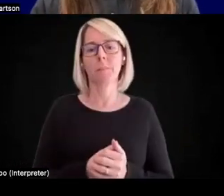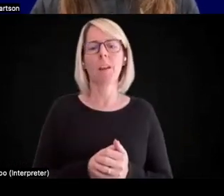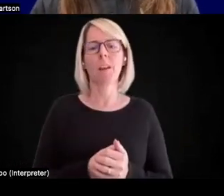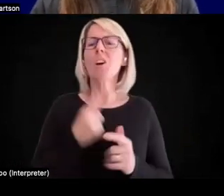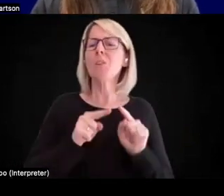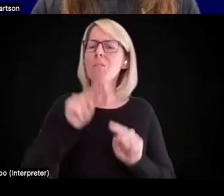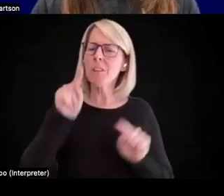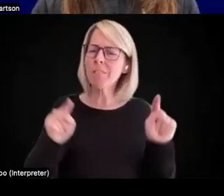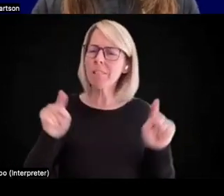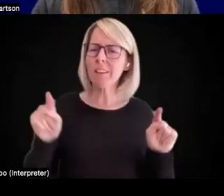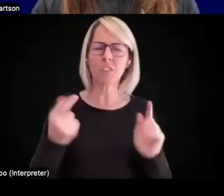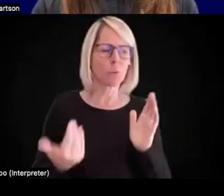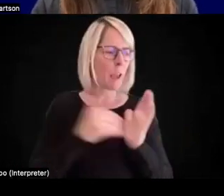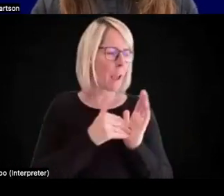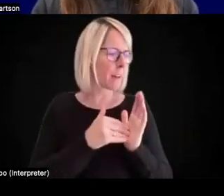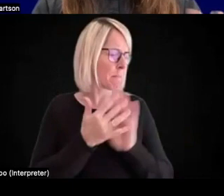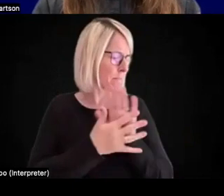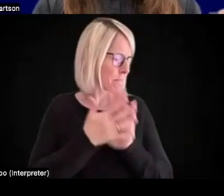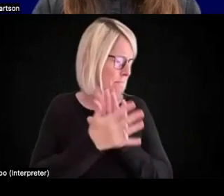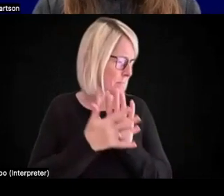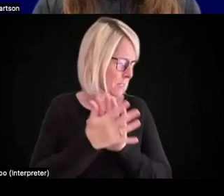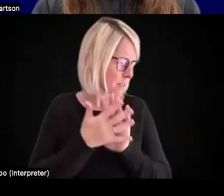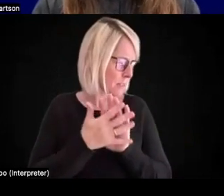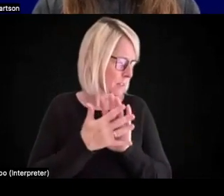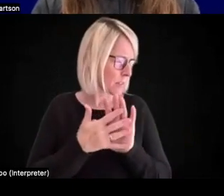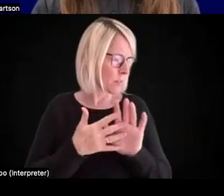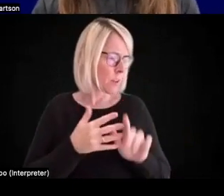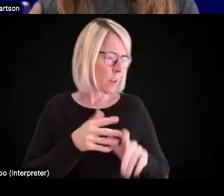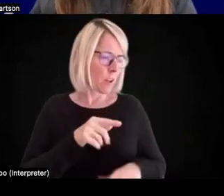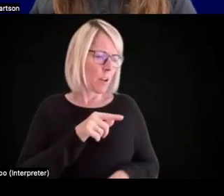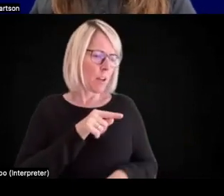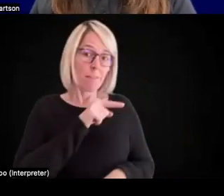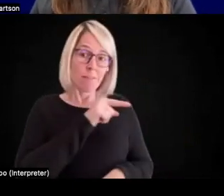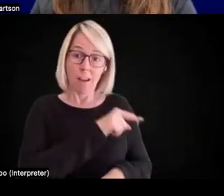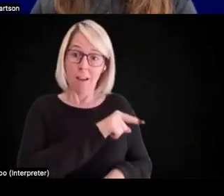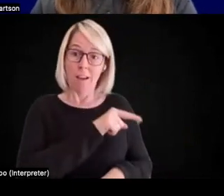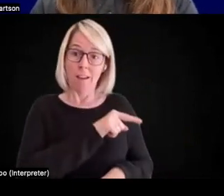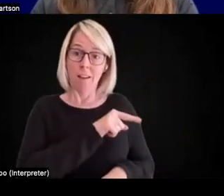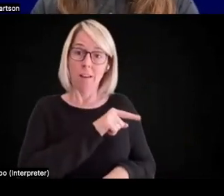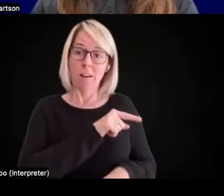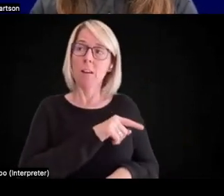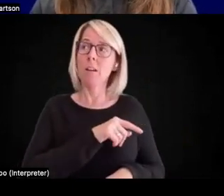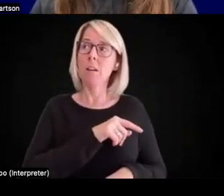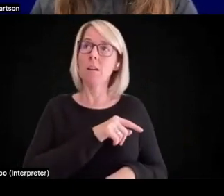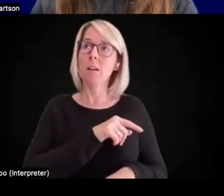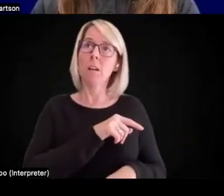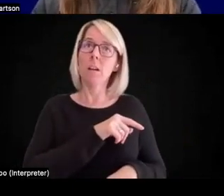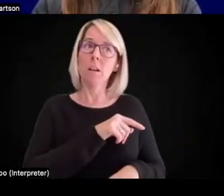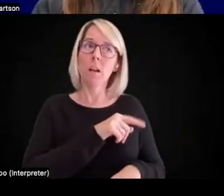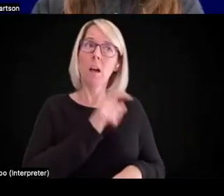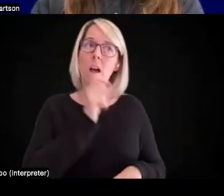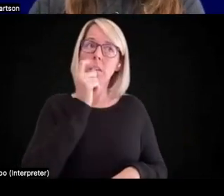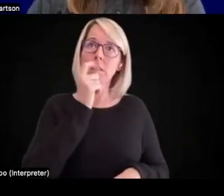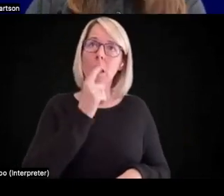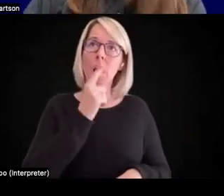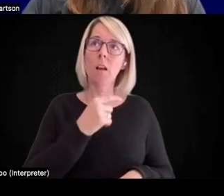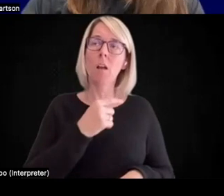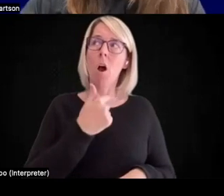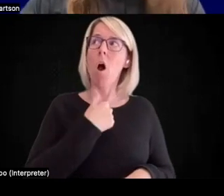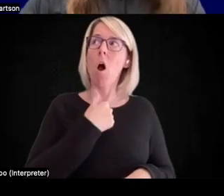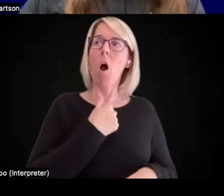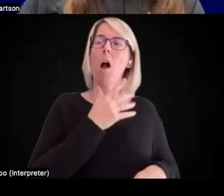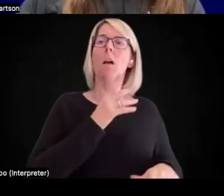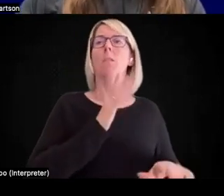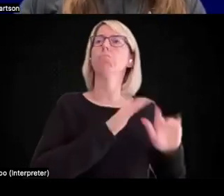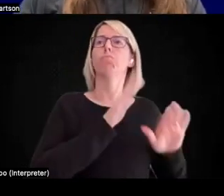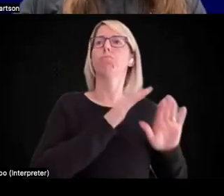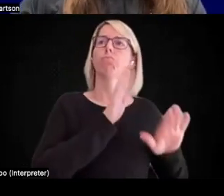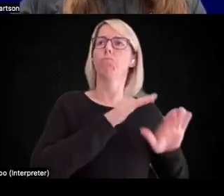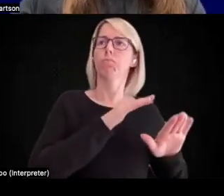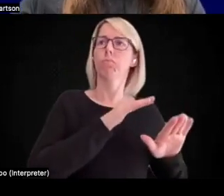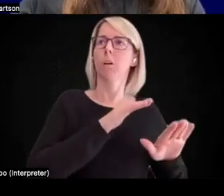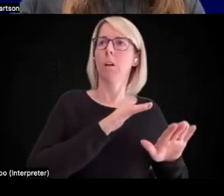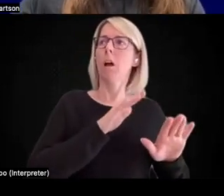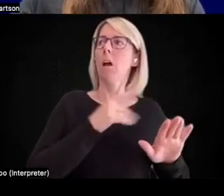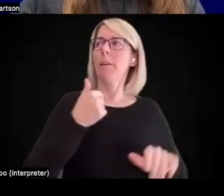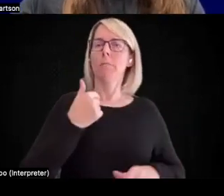interaction for the person who has been following to then maybe have a turn at leading. The